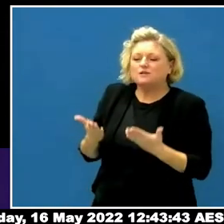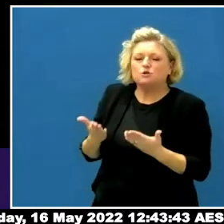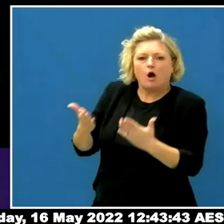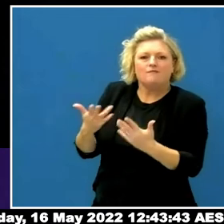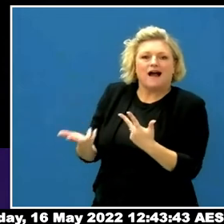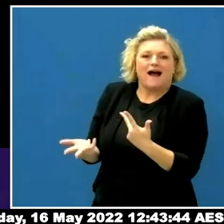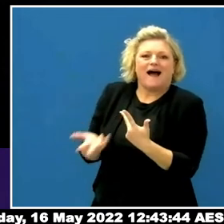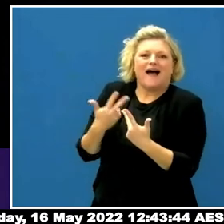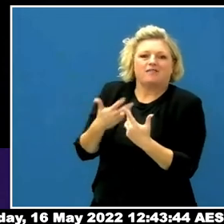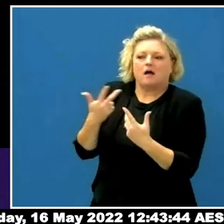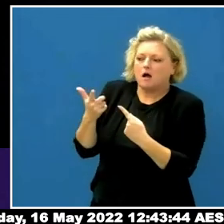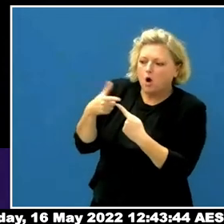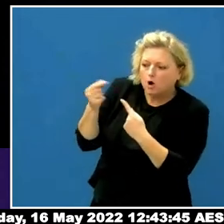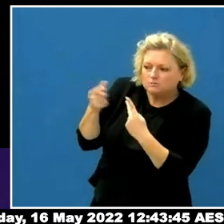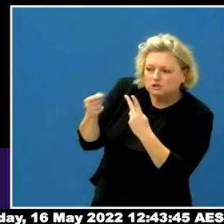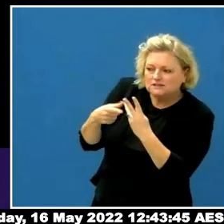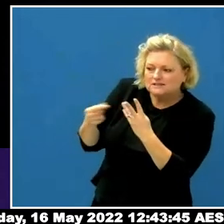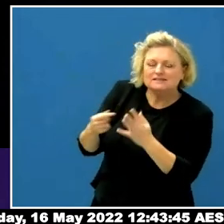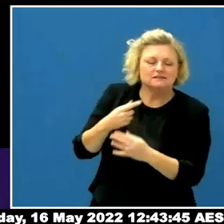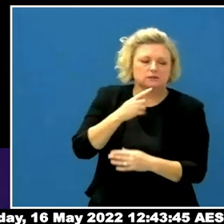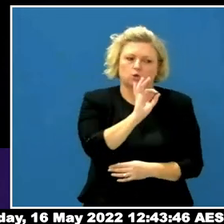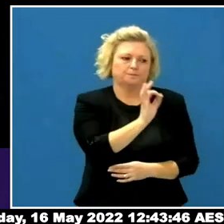of things? SALLY: No. COMMISSIONER McEWIN: No. Okay. Thank you.